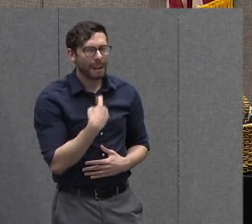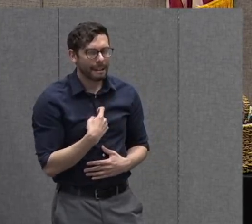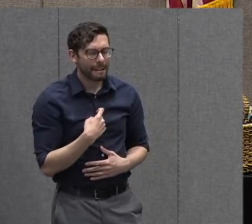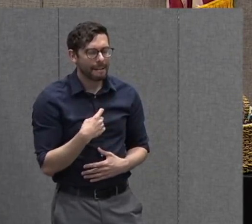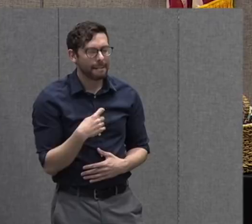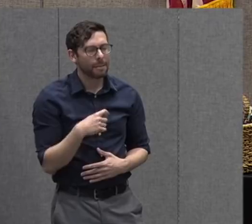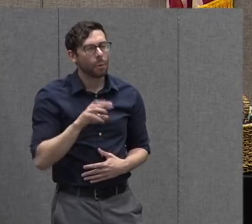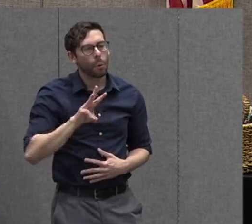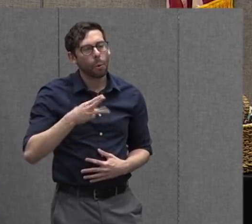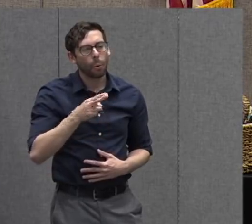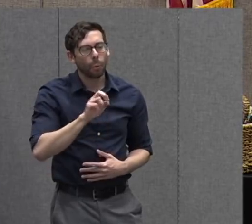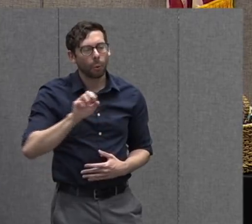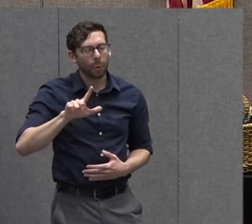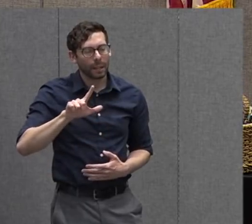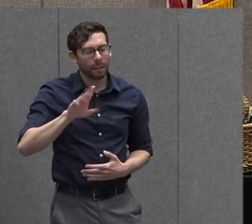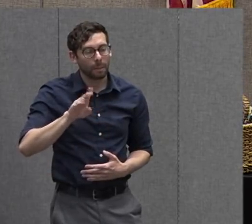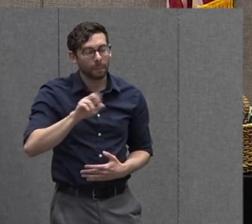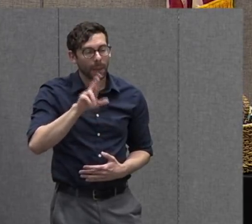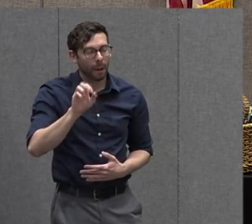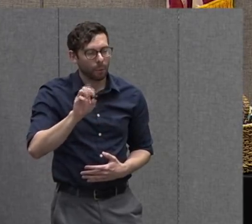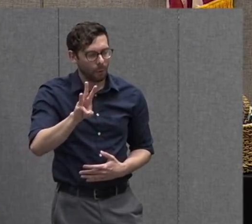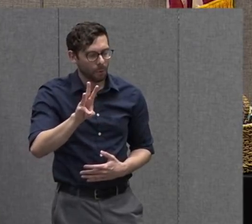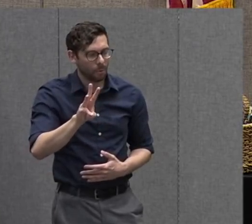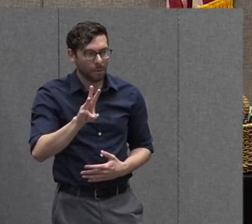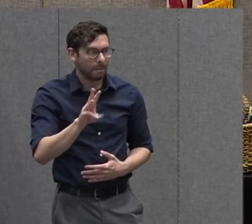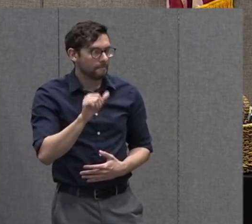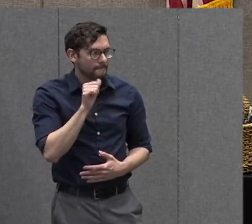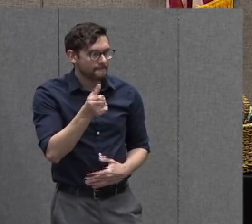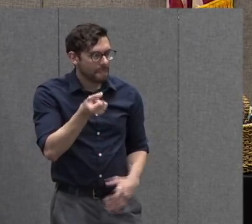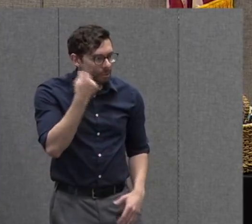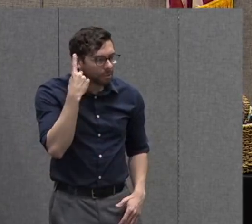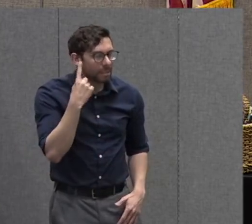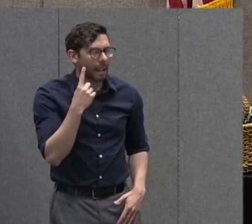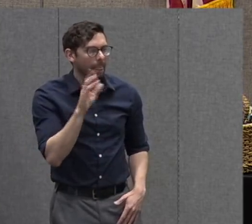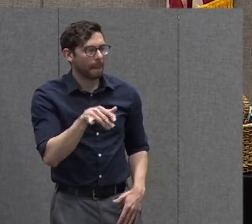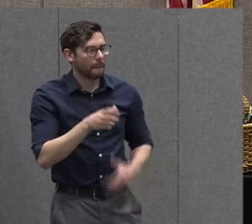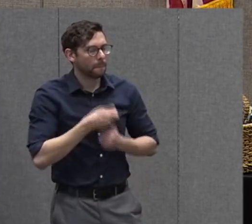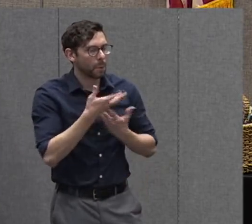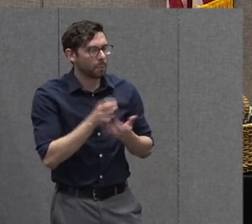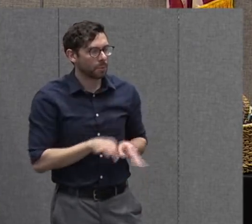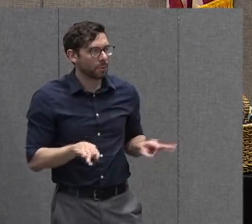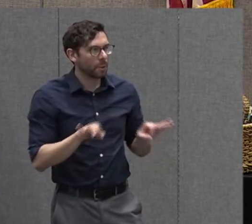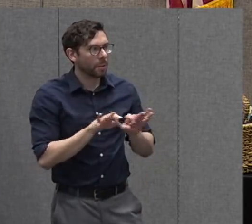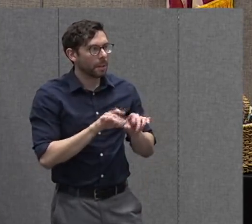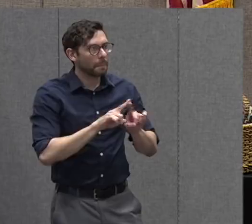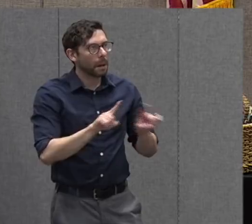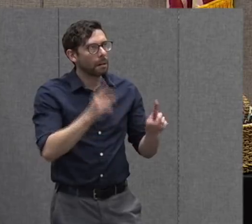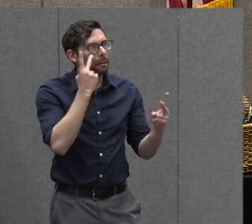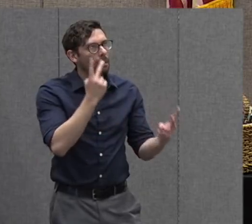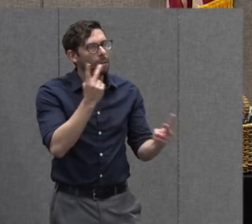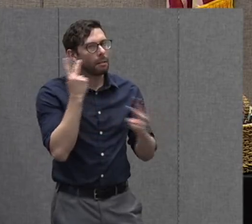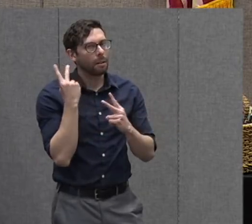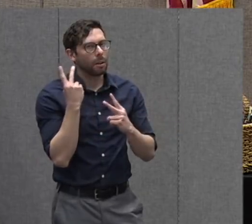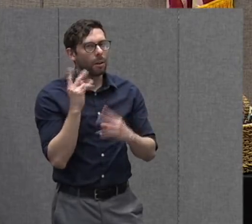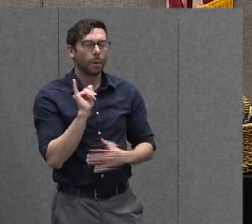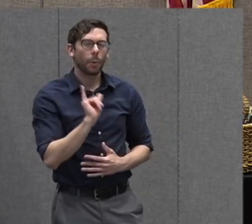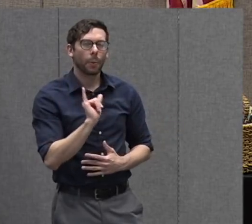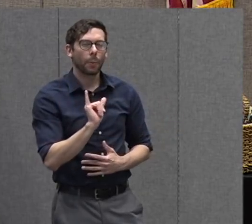But now looking back at it, like the red wheelbarrow makes you envision a red wheelbarrow.